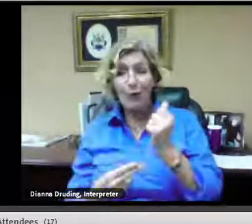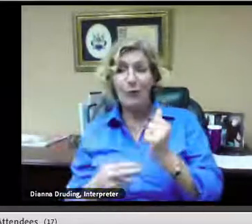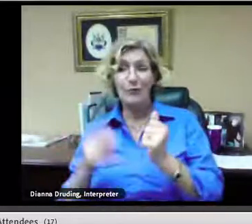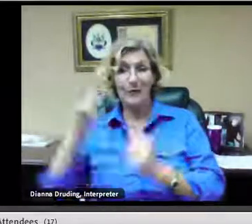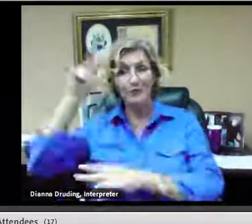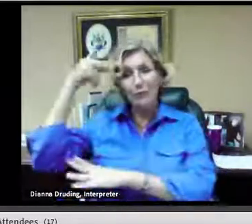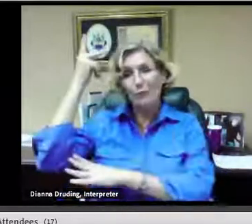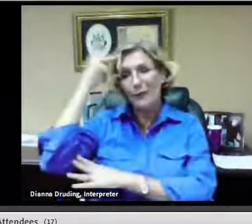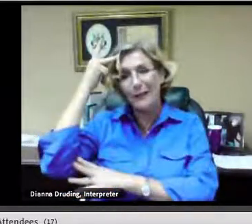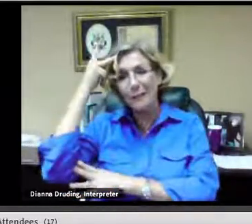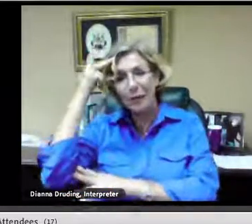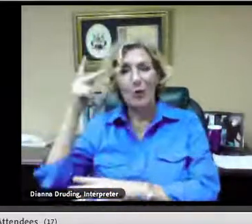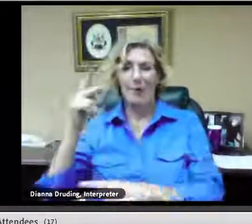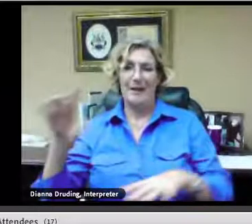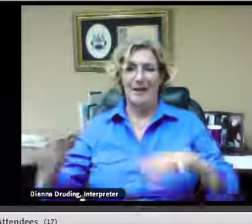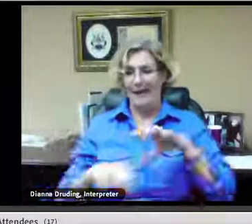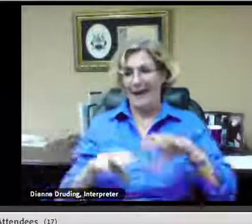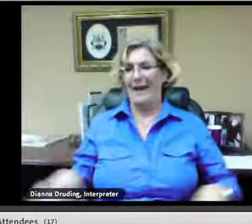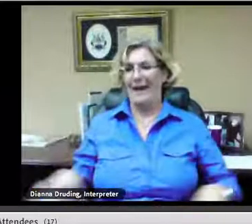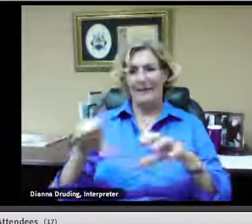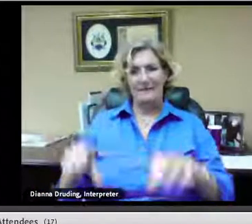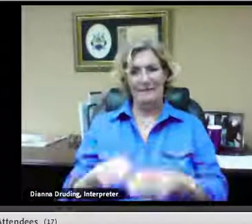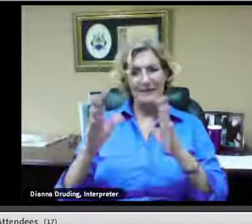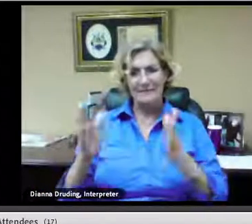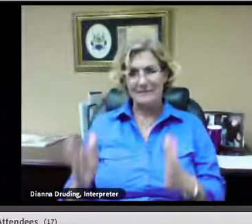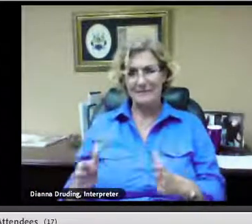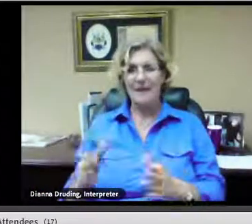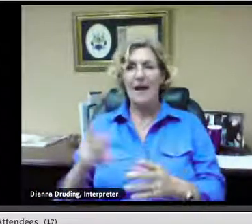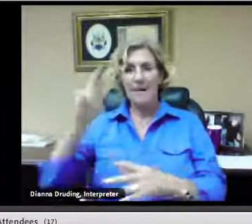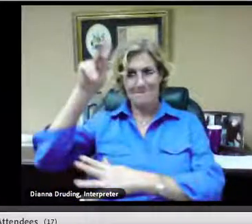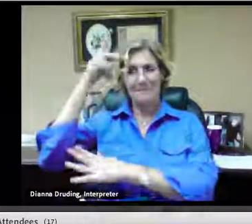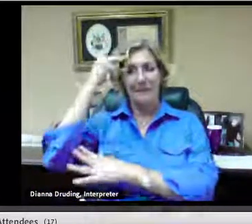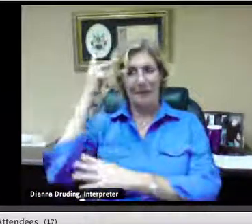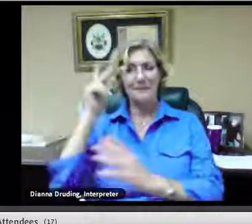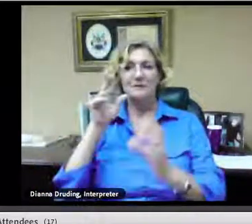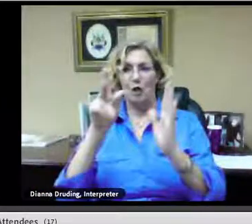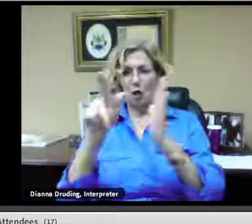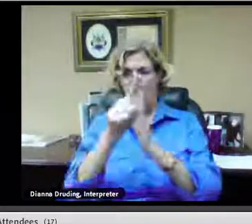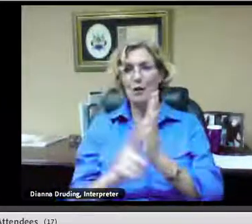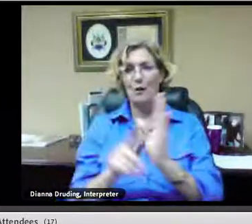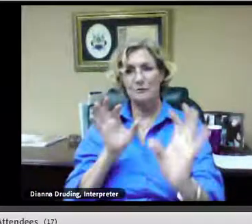The laws are connected to it. So I just think that, you know, it's good to get a broader view of it.